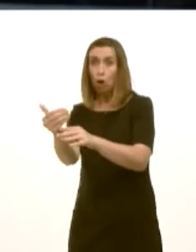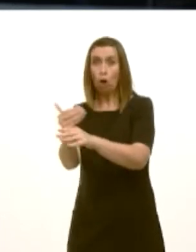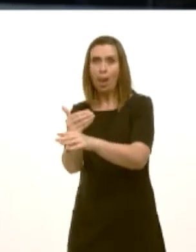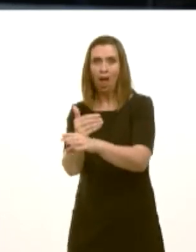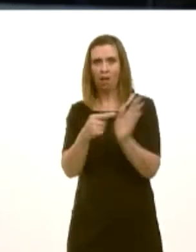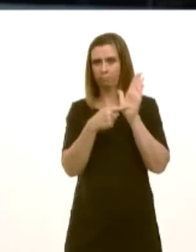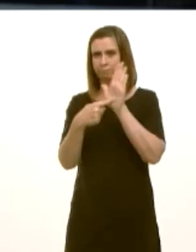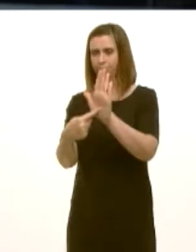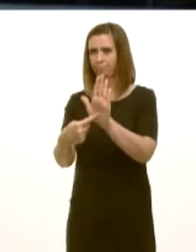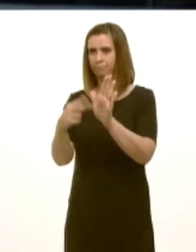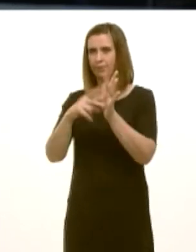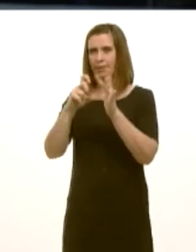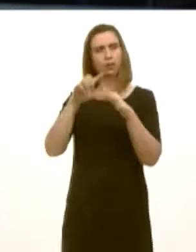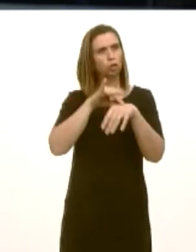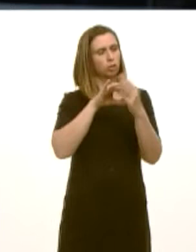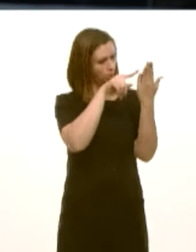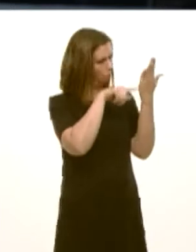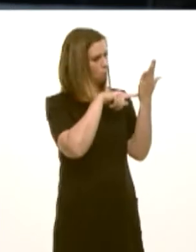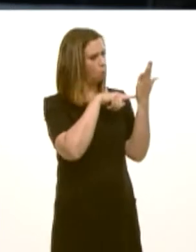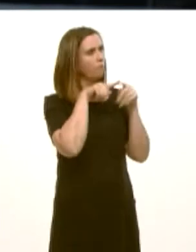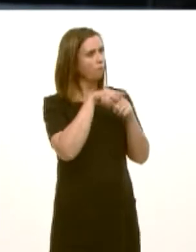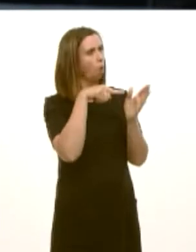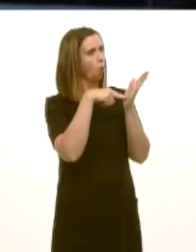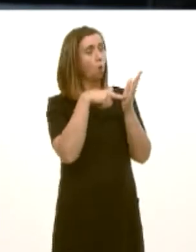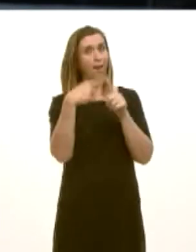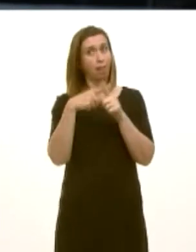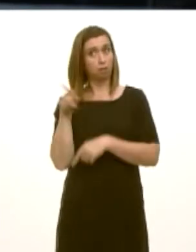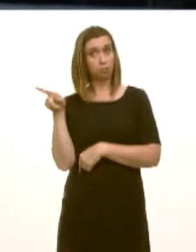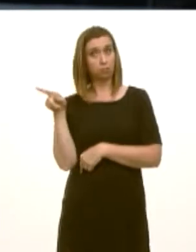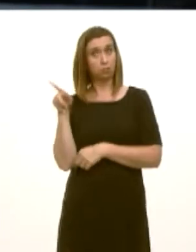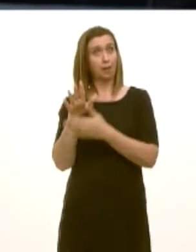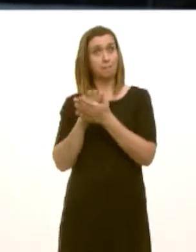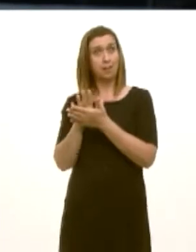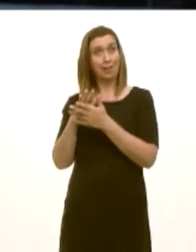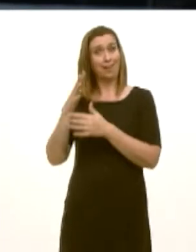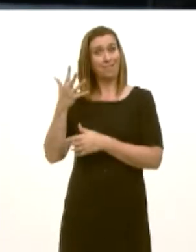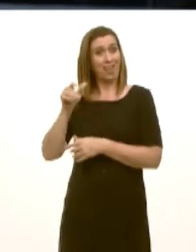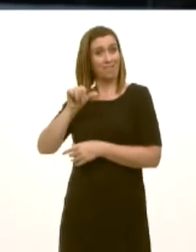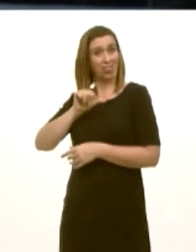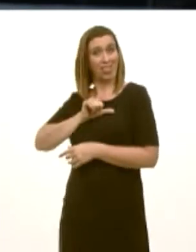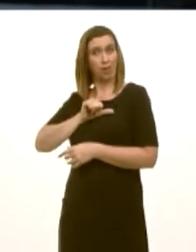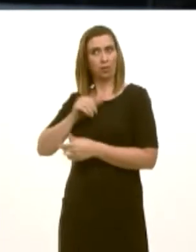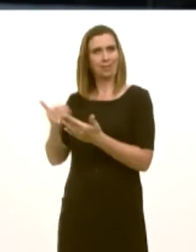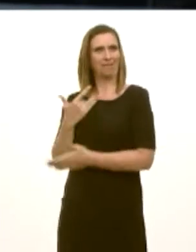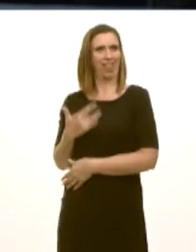NICE believes that, should this guidance be followed in England, some 5,000 lives a year will be saved.